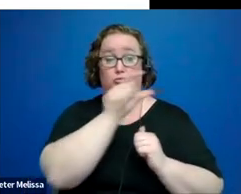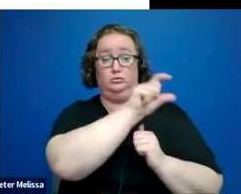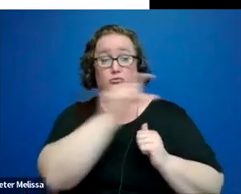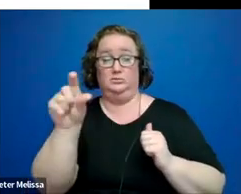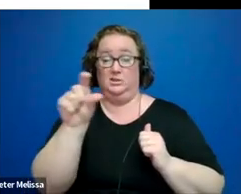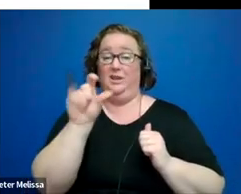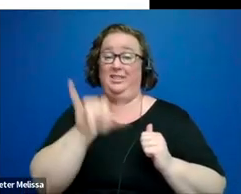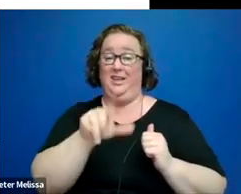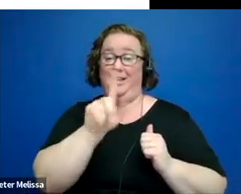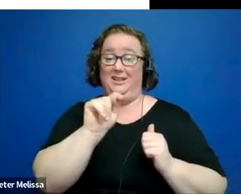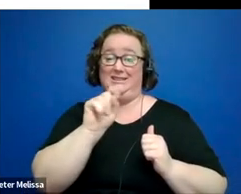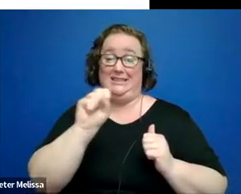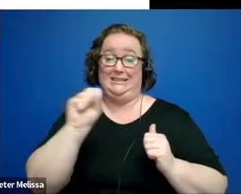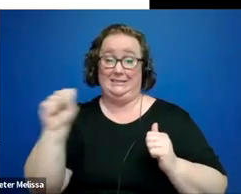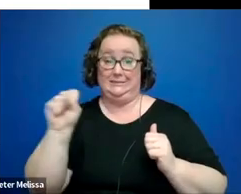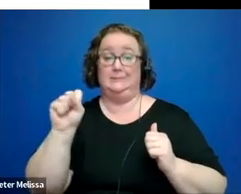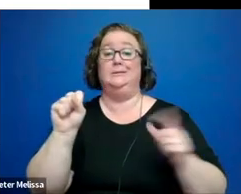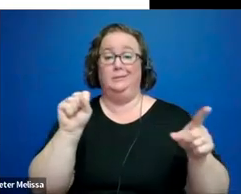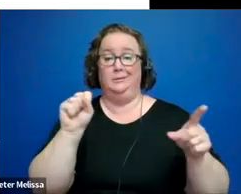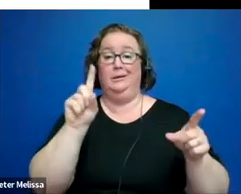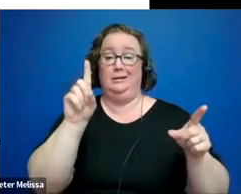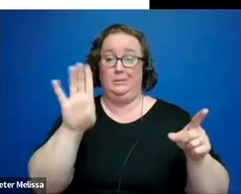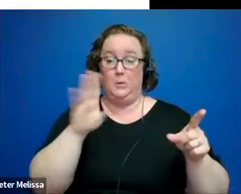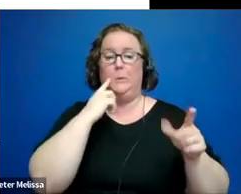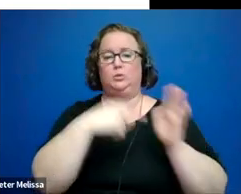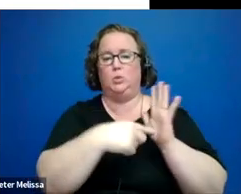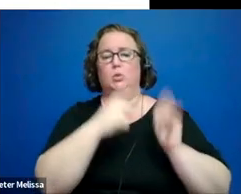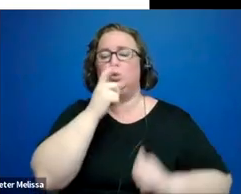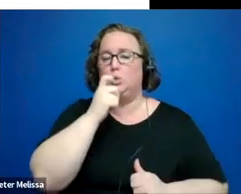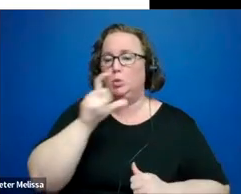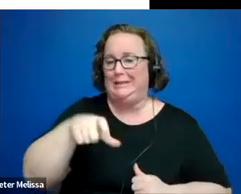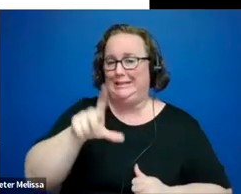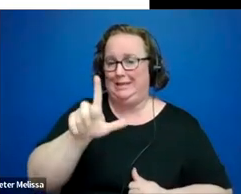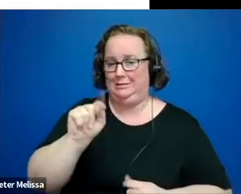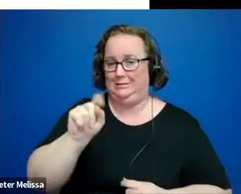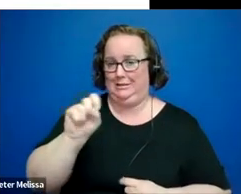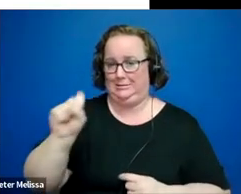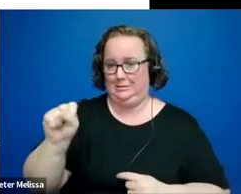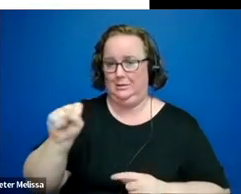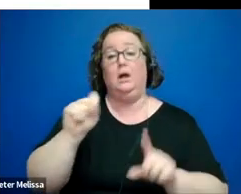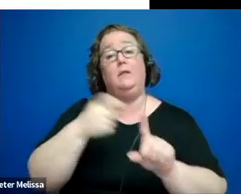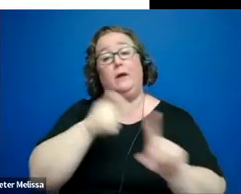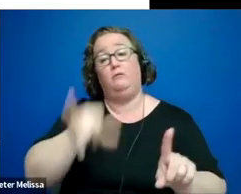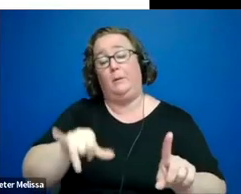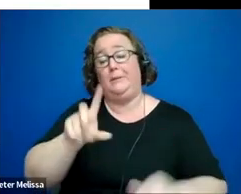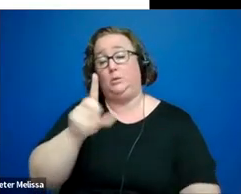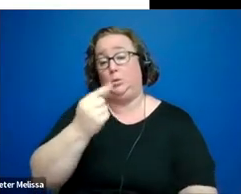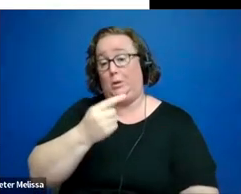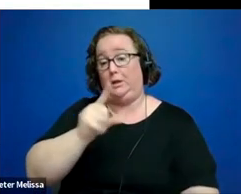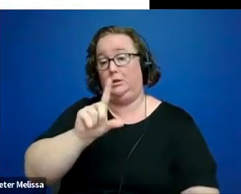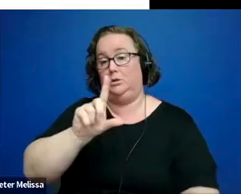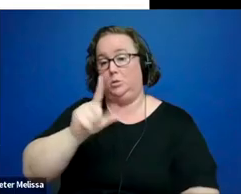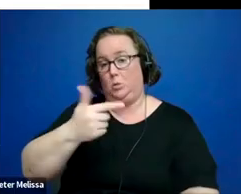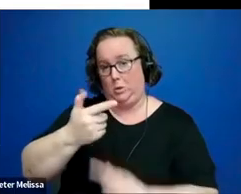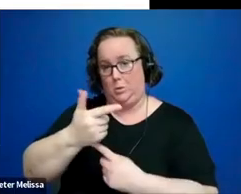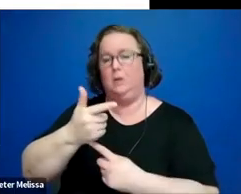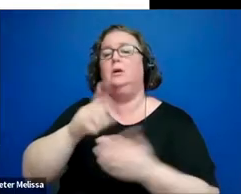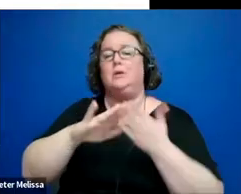provides data on who needs LTSS, which comes from the 2021 American Community Survey, which is collected